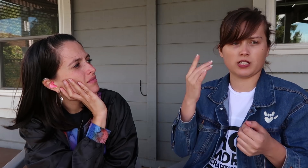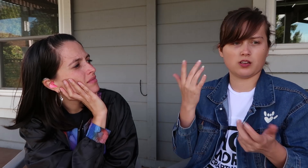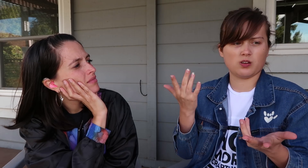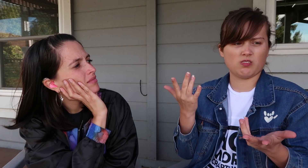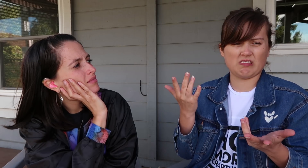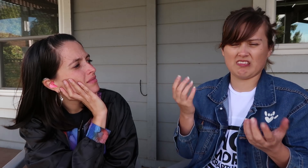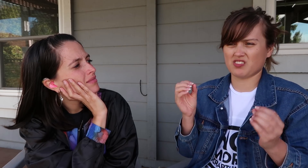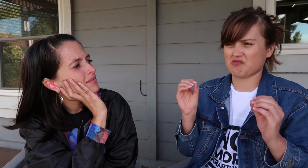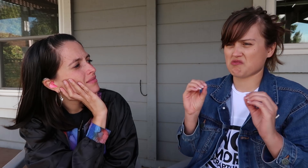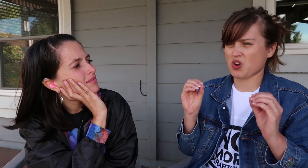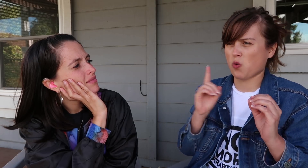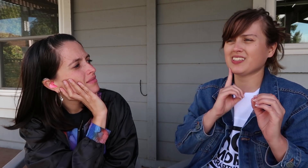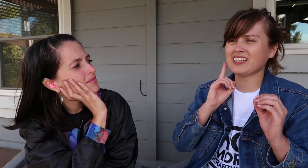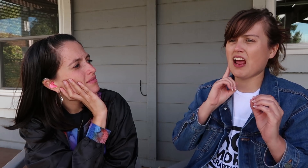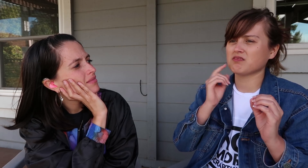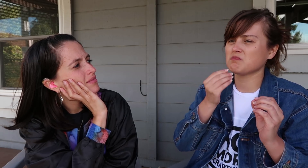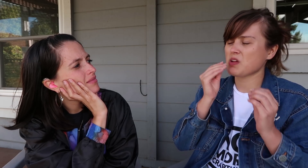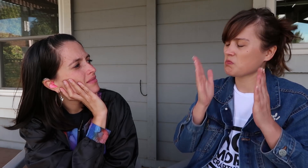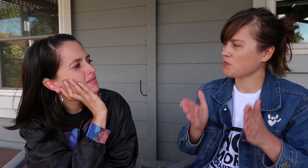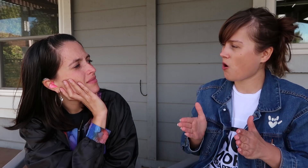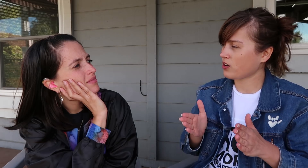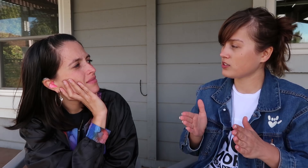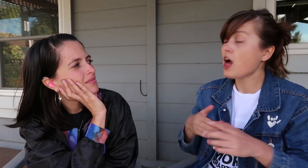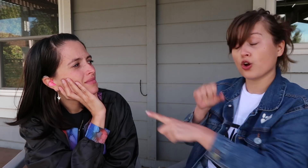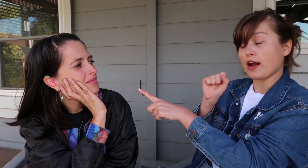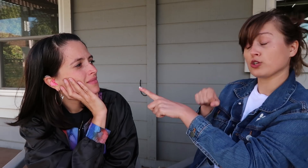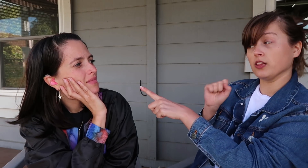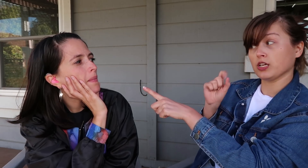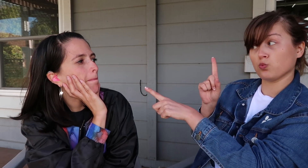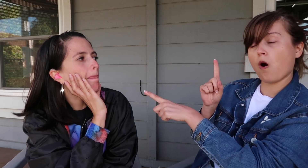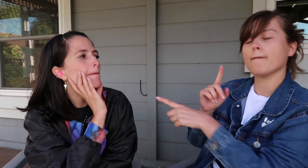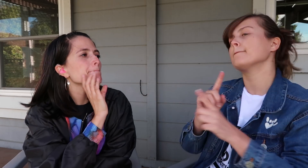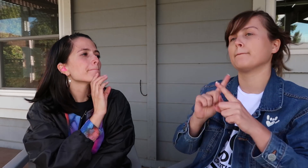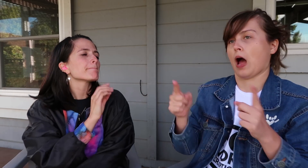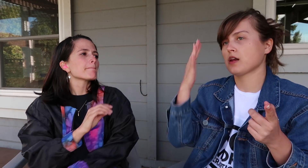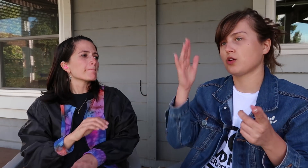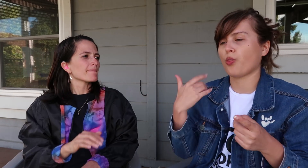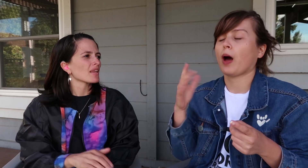I was thinking that there were no deaf makeup artists. There is, by the way! But I didn't know that.